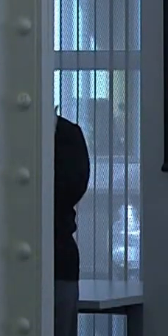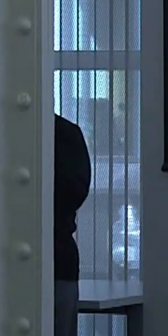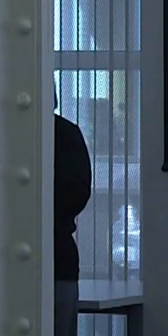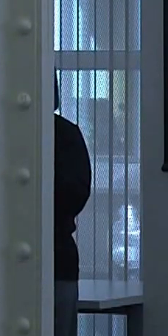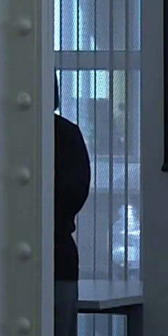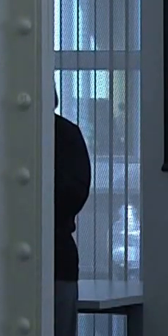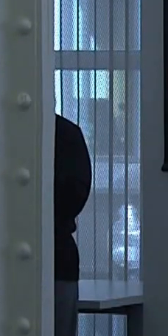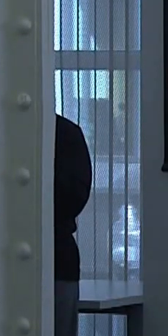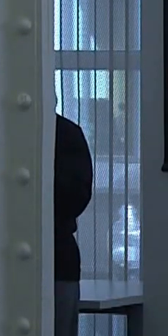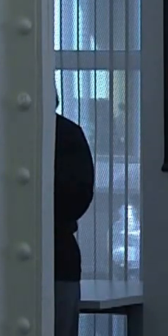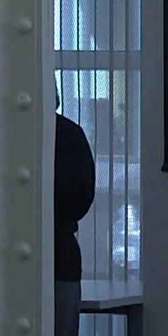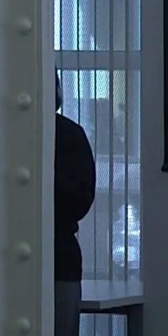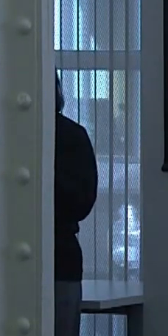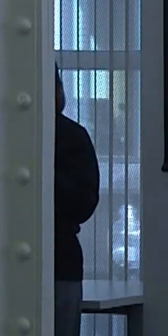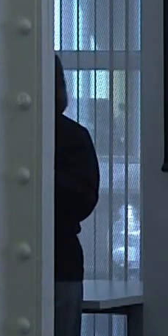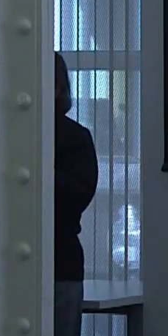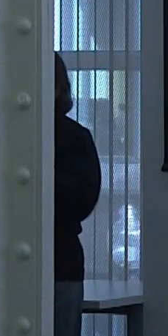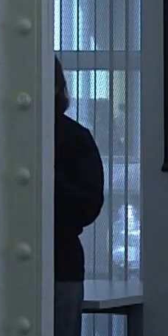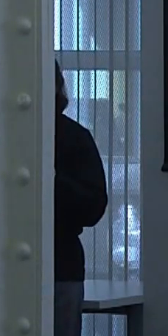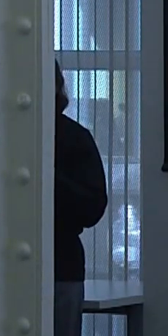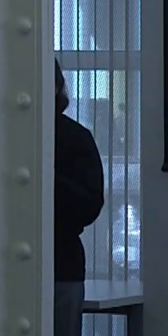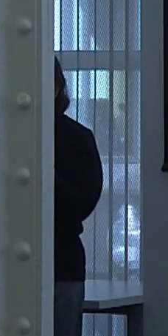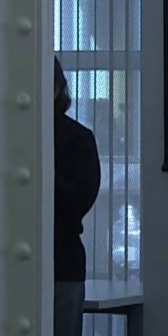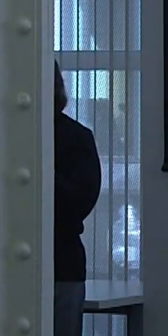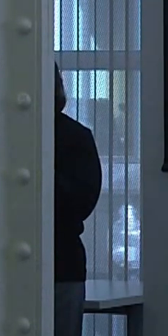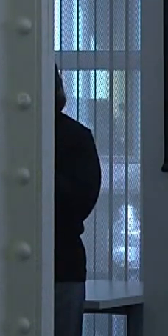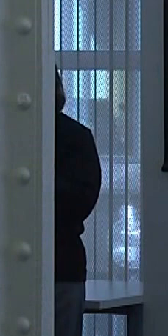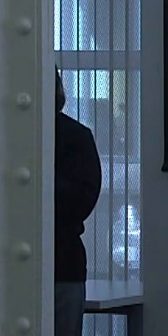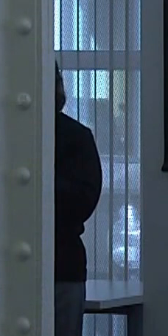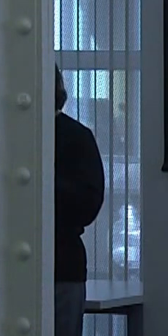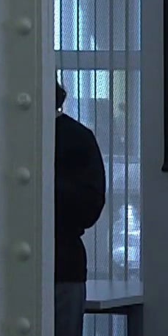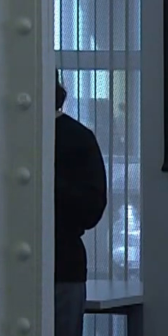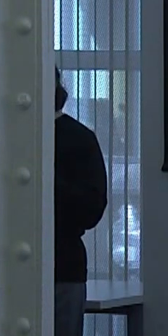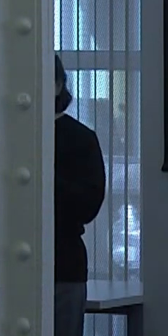of the community themselves, and I think a good example is